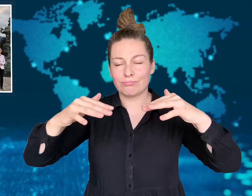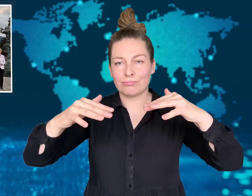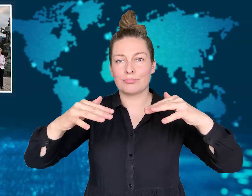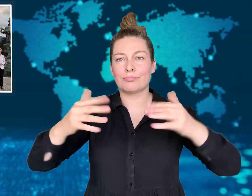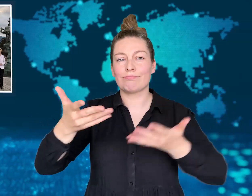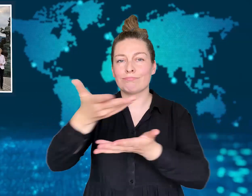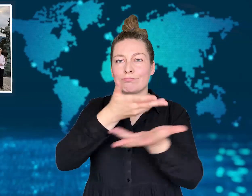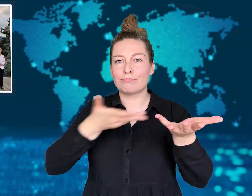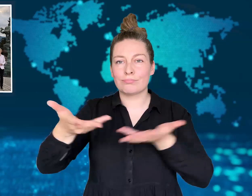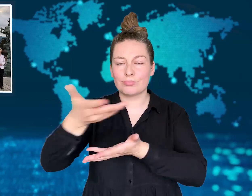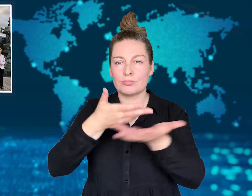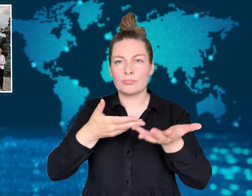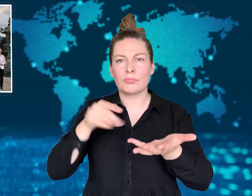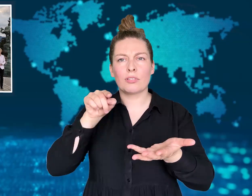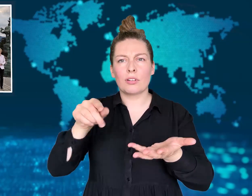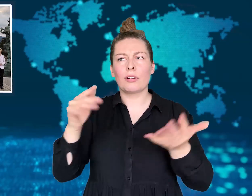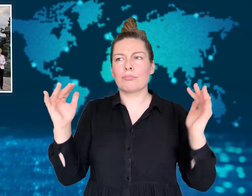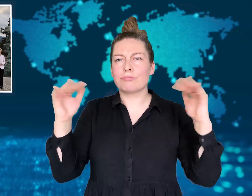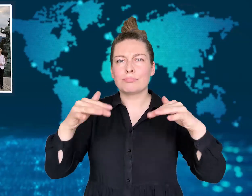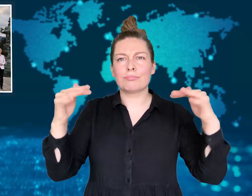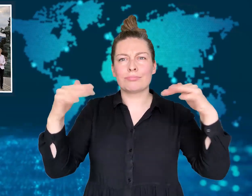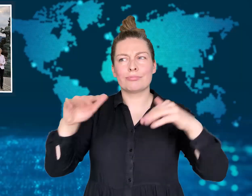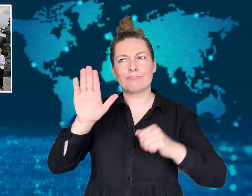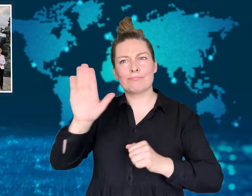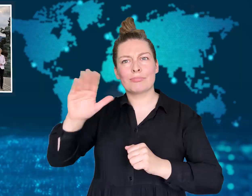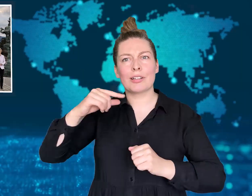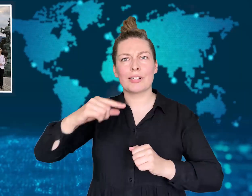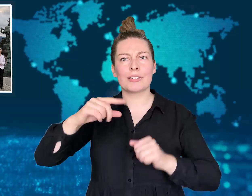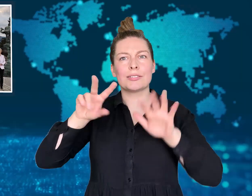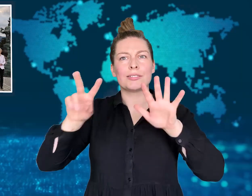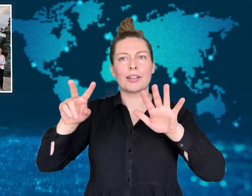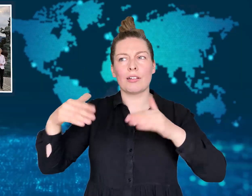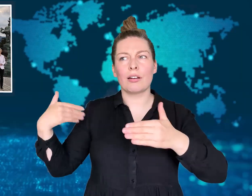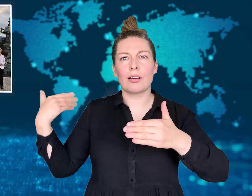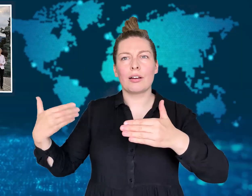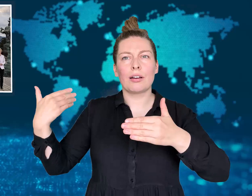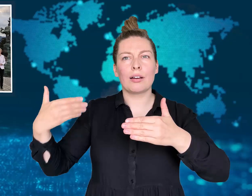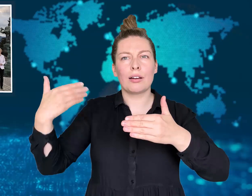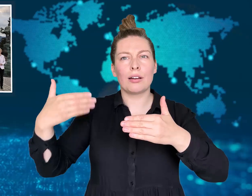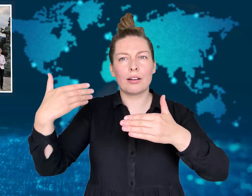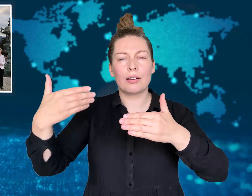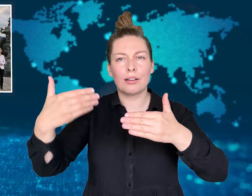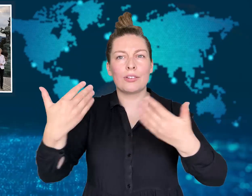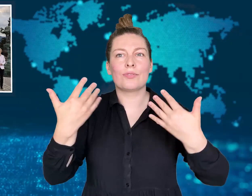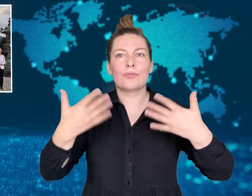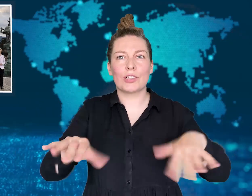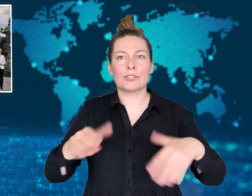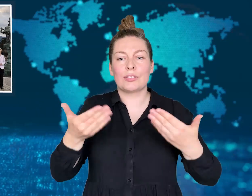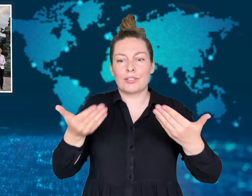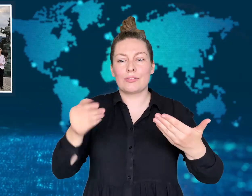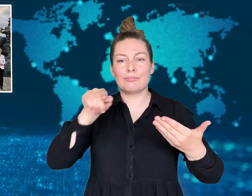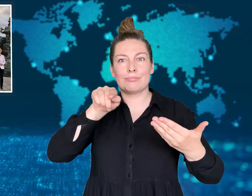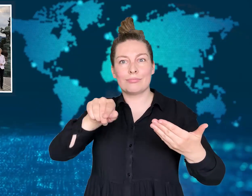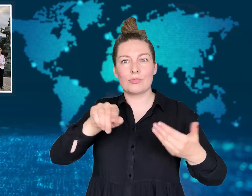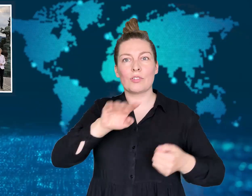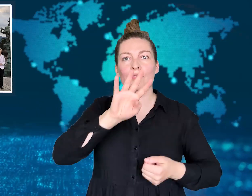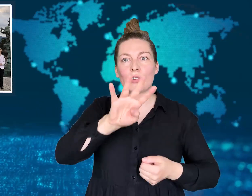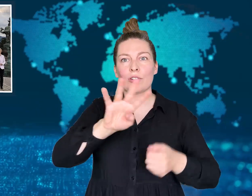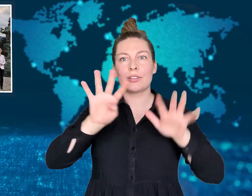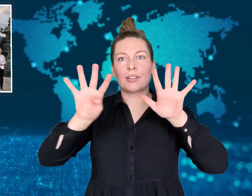Leaders from Canada, France, Germany, Italy, USA , and the UK were present.